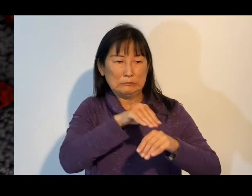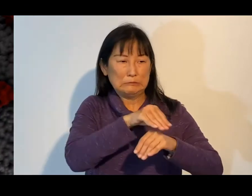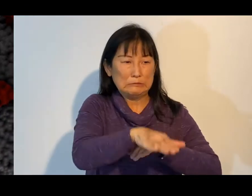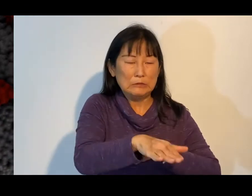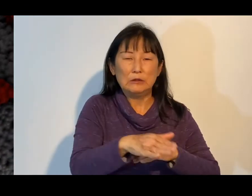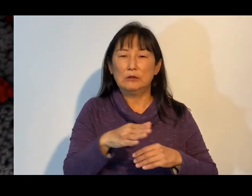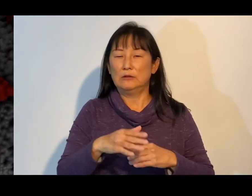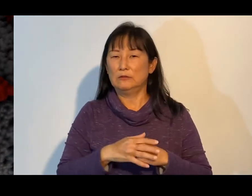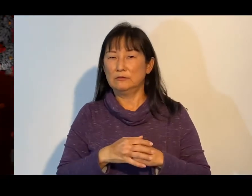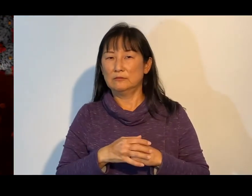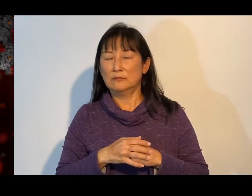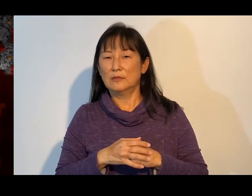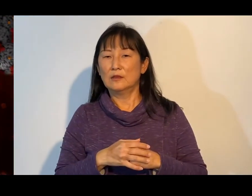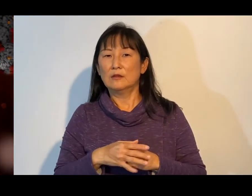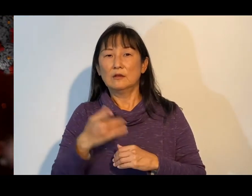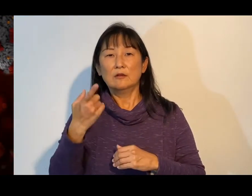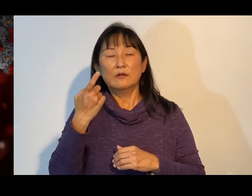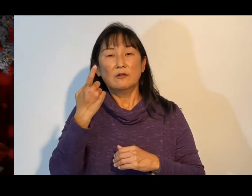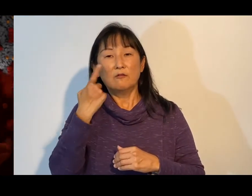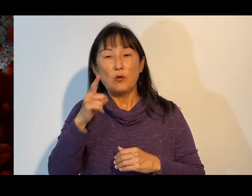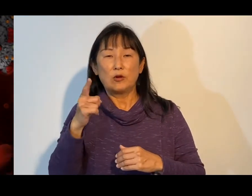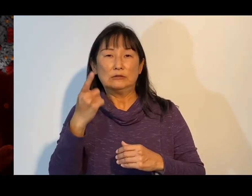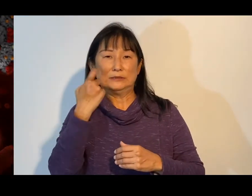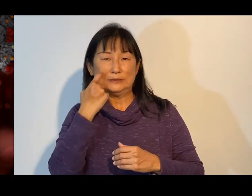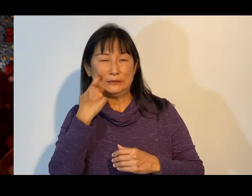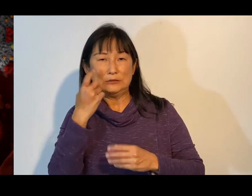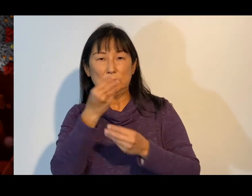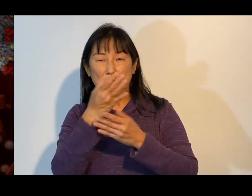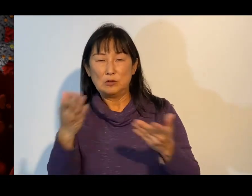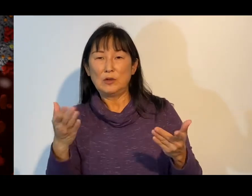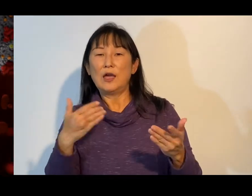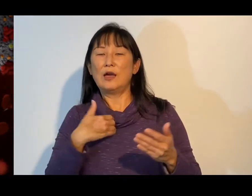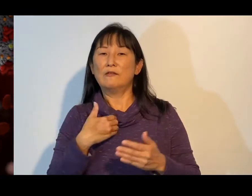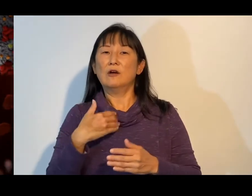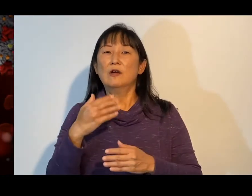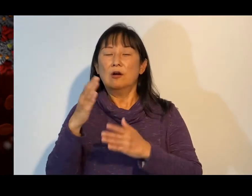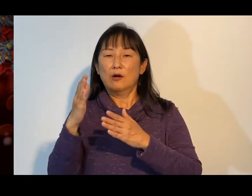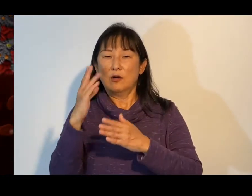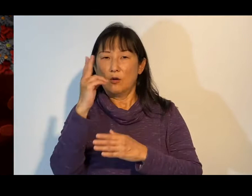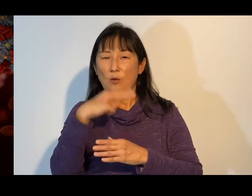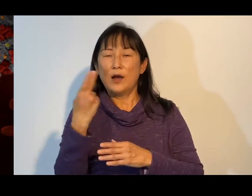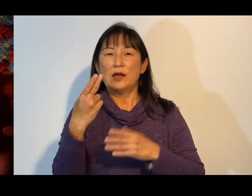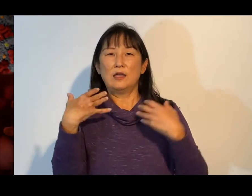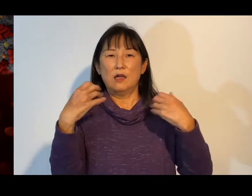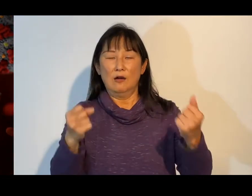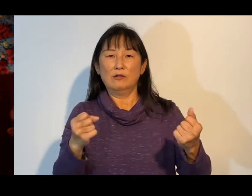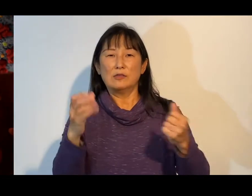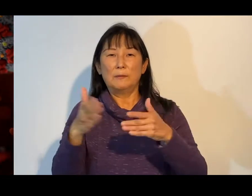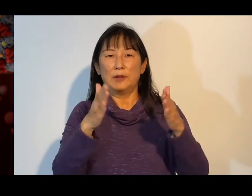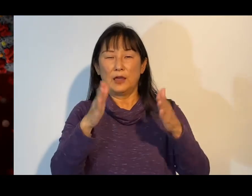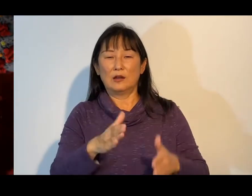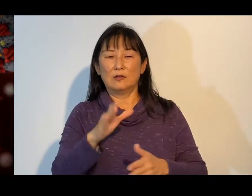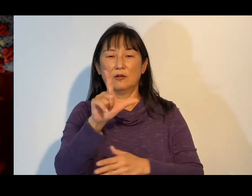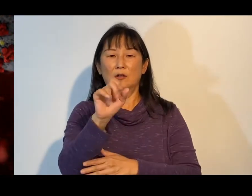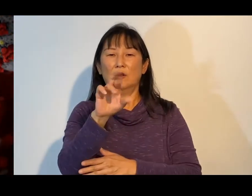For the latest on this situation, we turn to Public Health Preparedness Planner Lauren Guest. Thanks Elton.